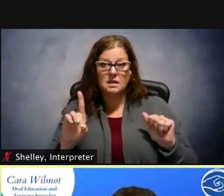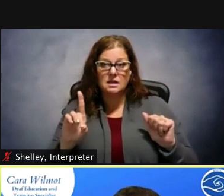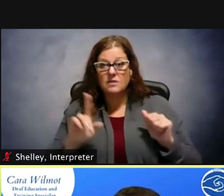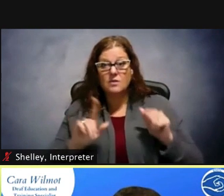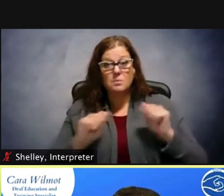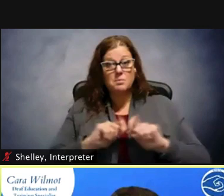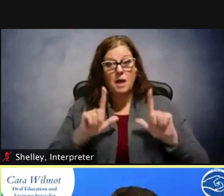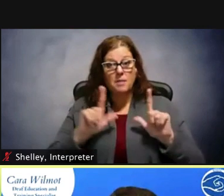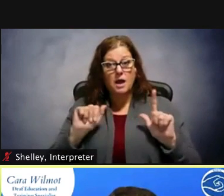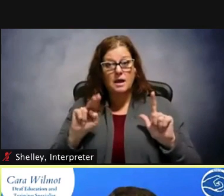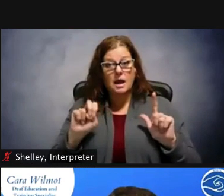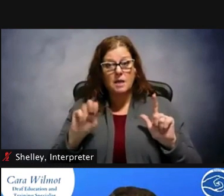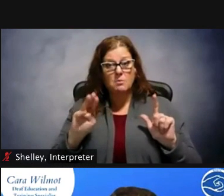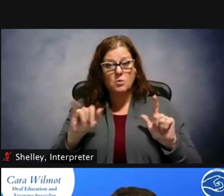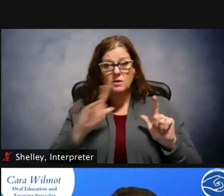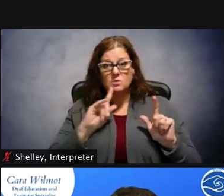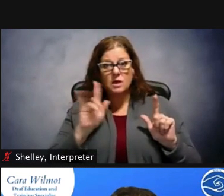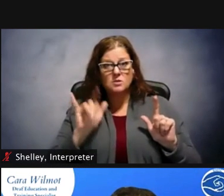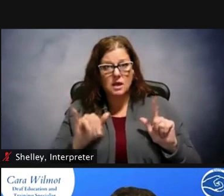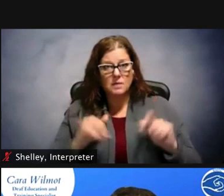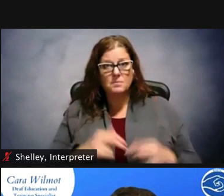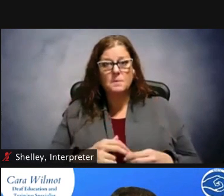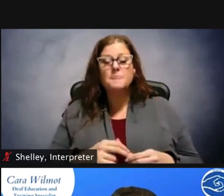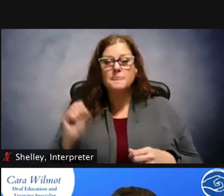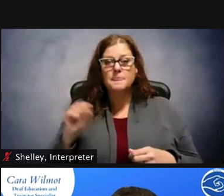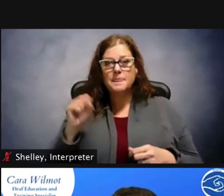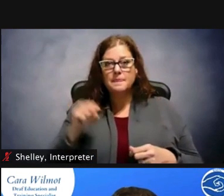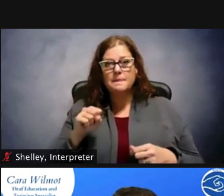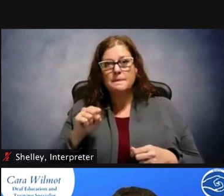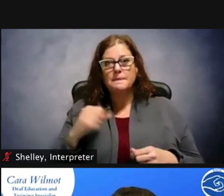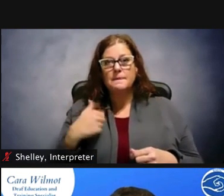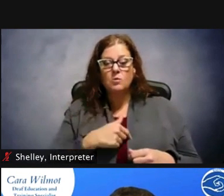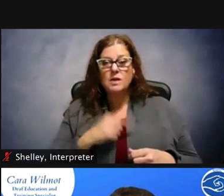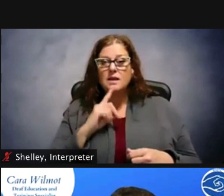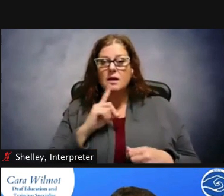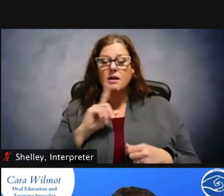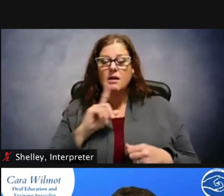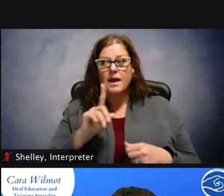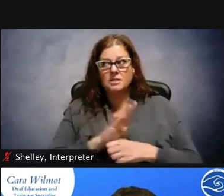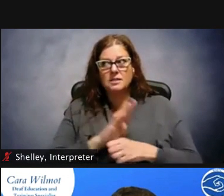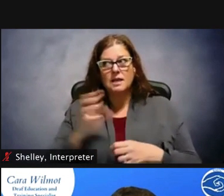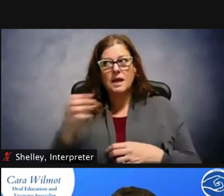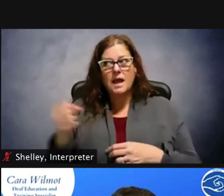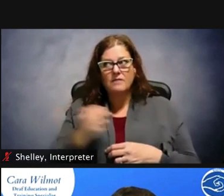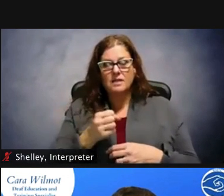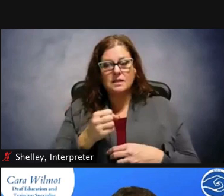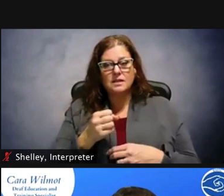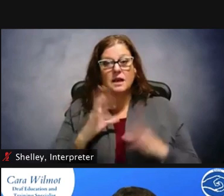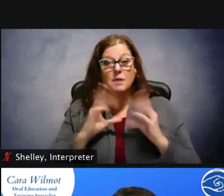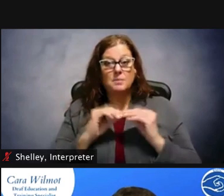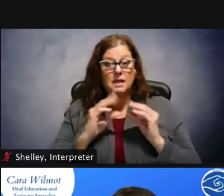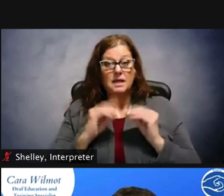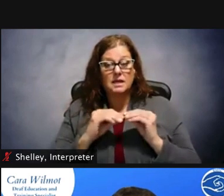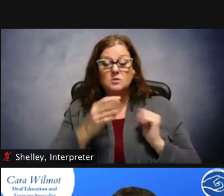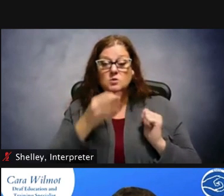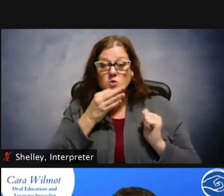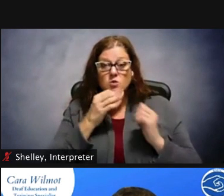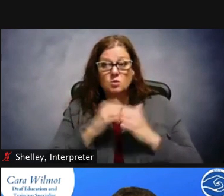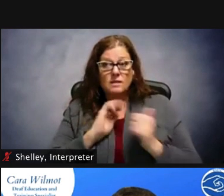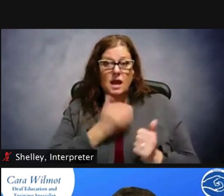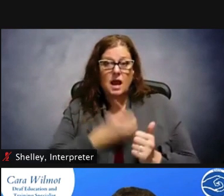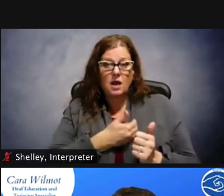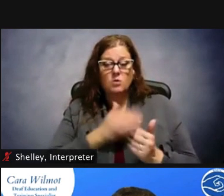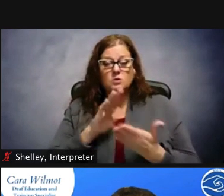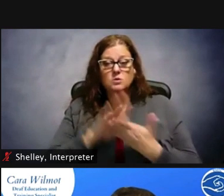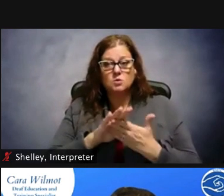[ANNMARIE] Yeah, so we are actually having a meeting soon with our school psychologist.